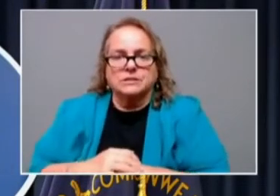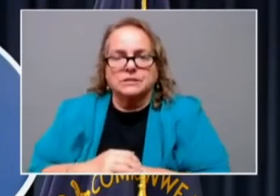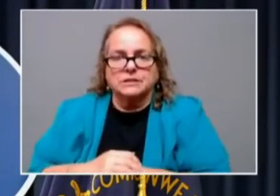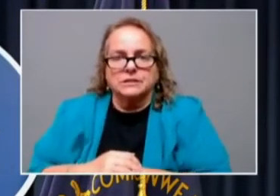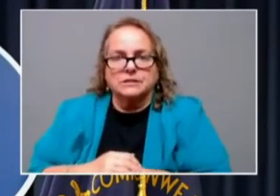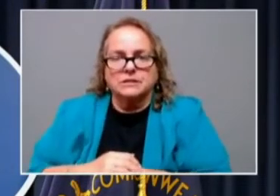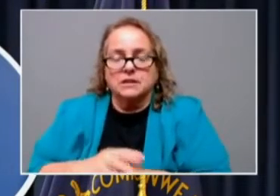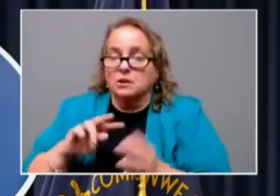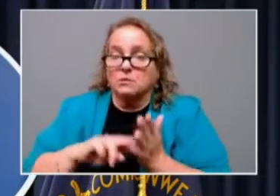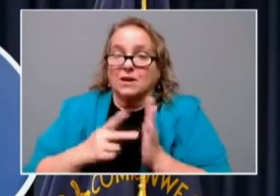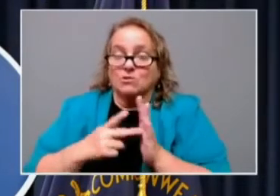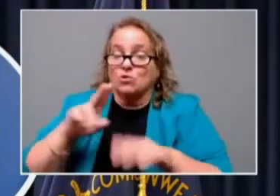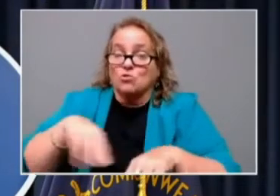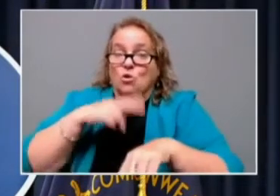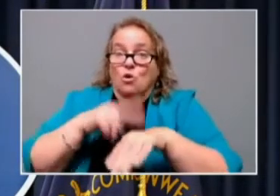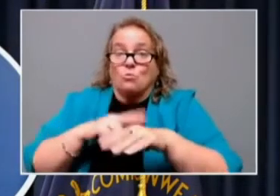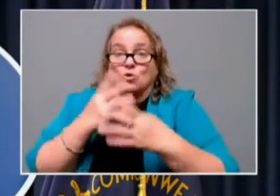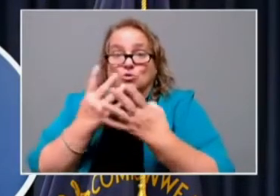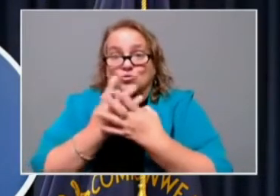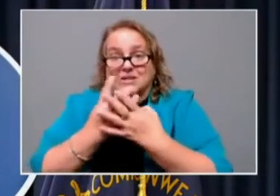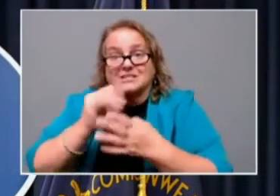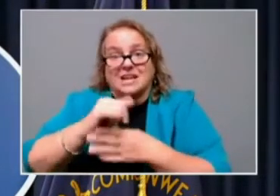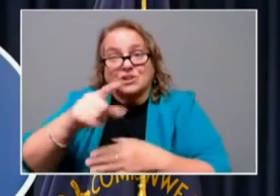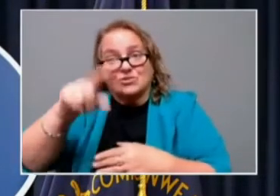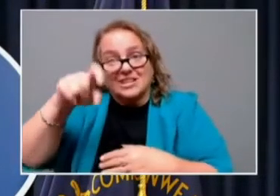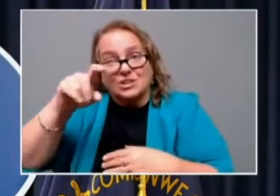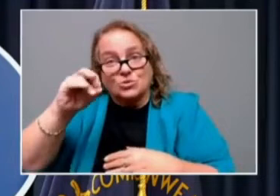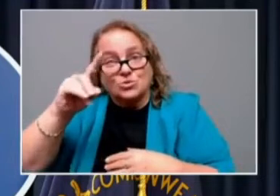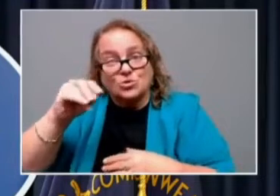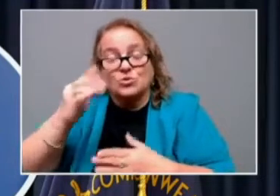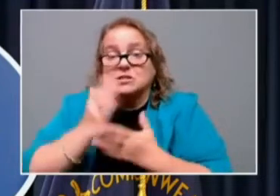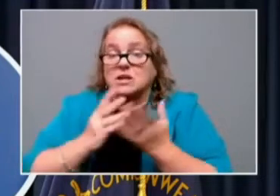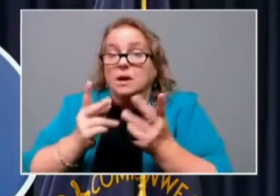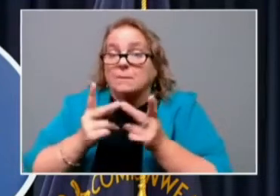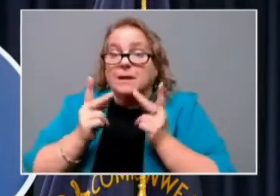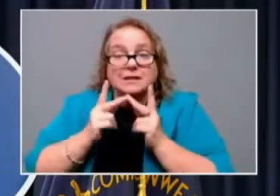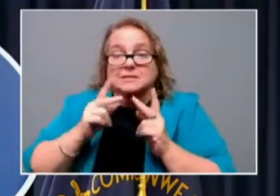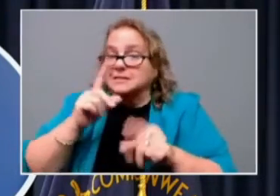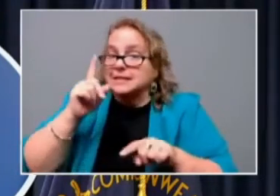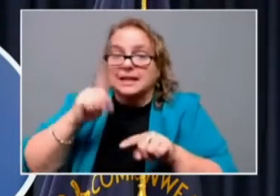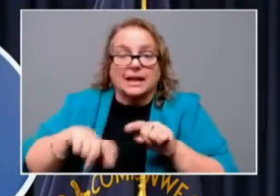that you need to do um Some places might not be able to to do them.